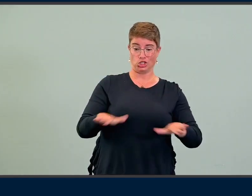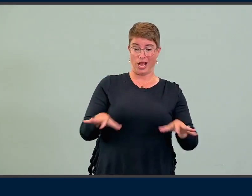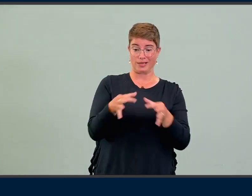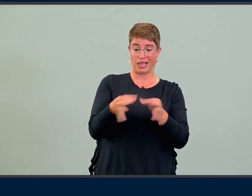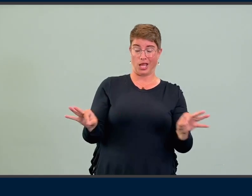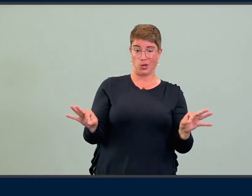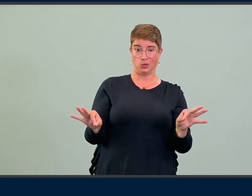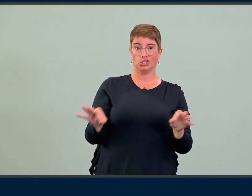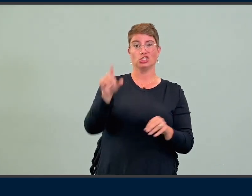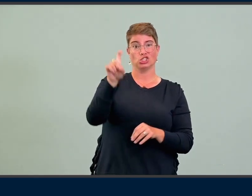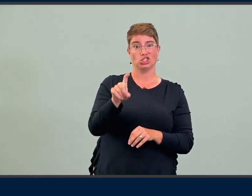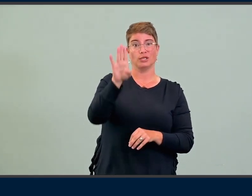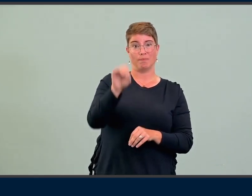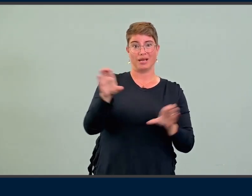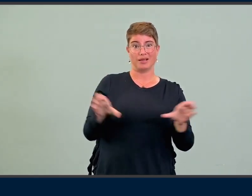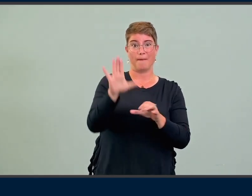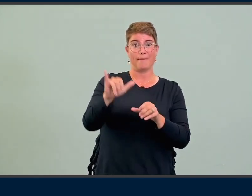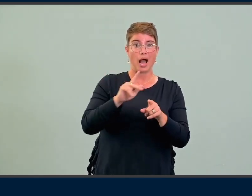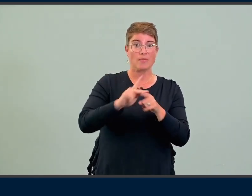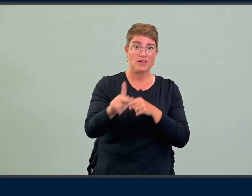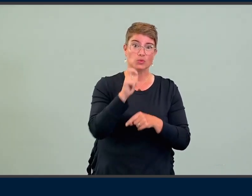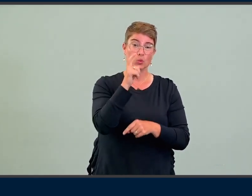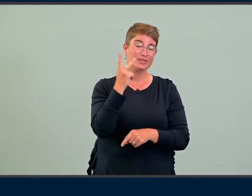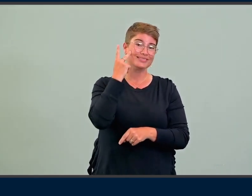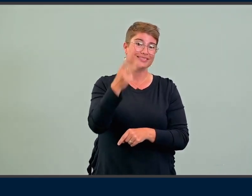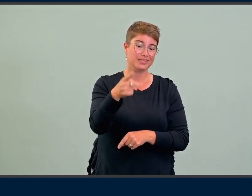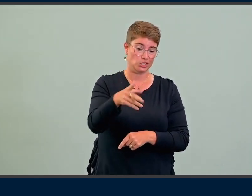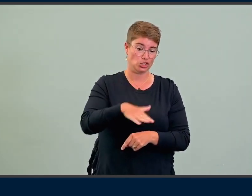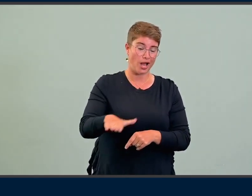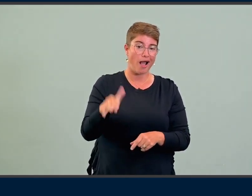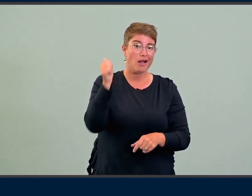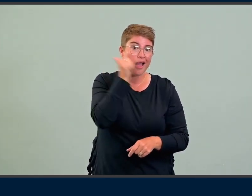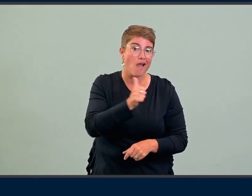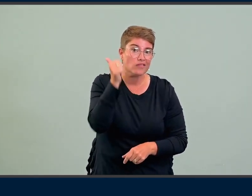of any child's language, but it should be done by a professional who works with those